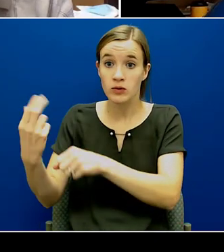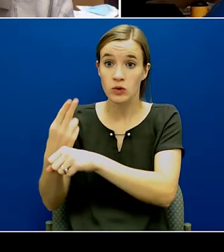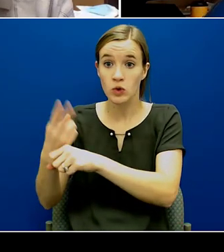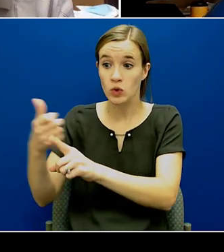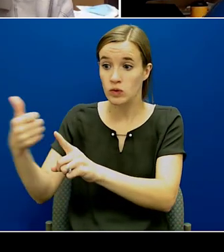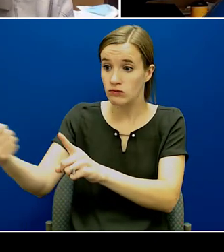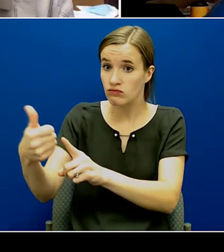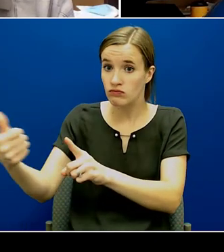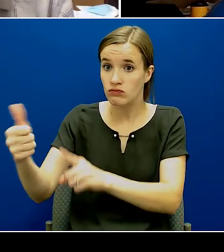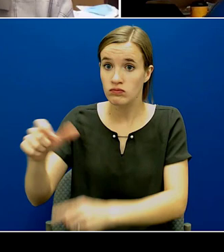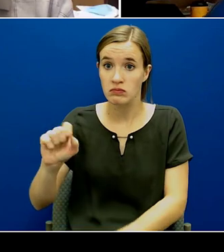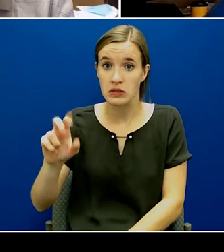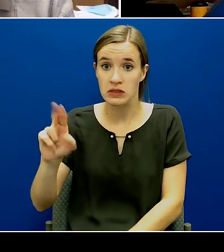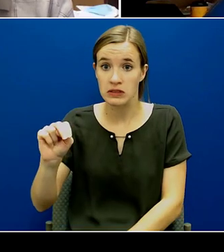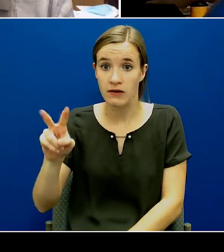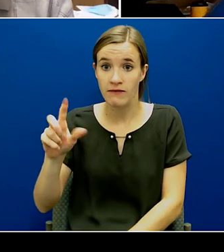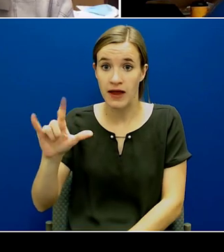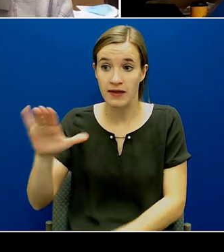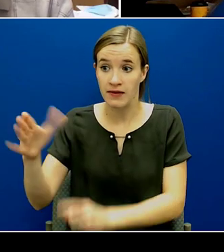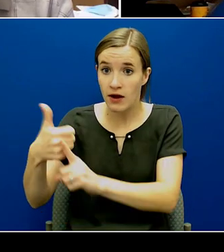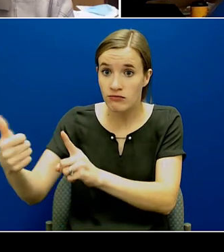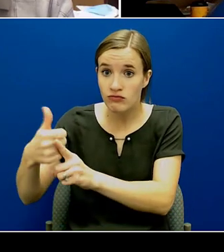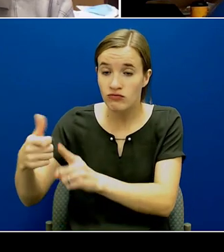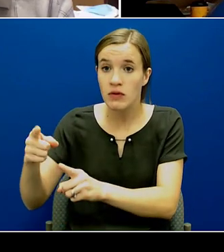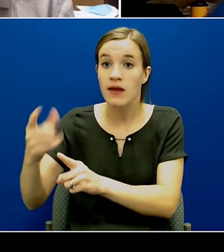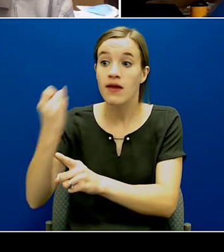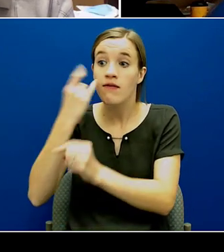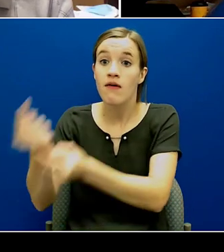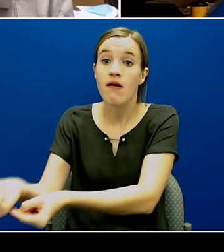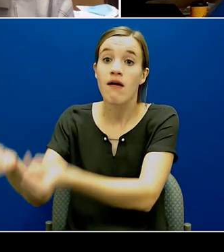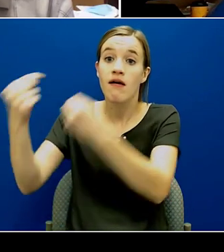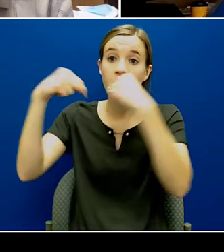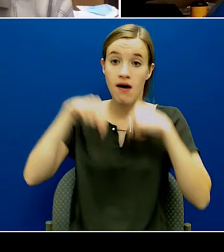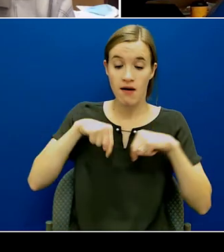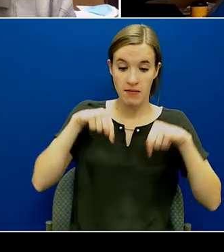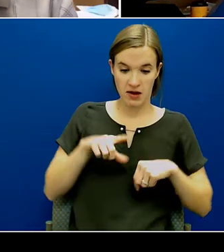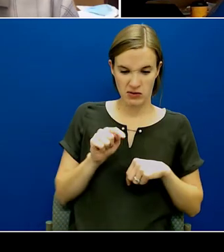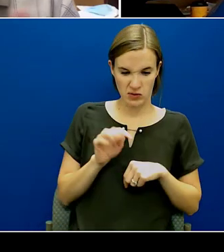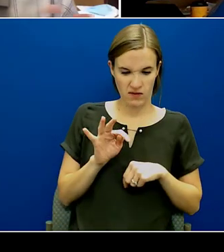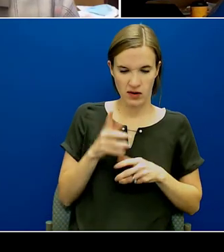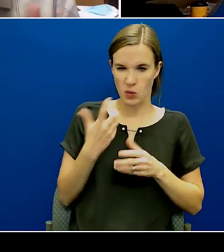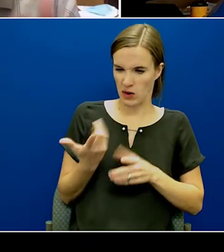level of cooperation and collaboration, because often people who are looking to